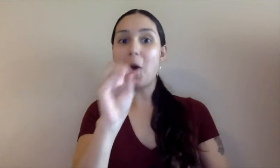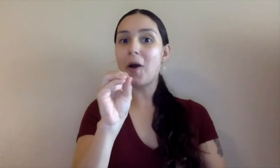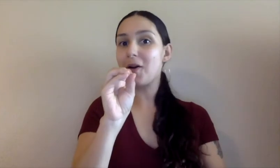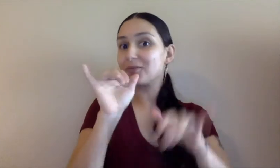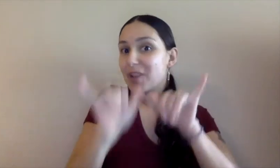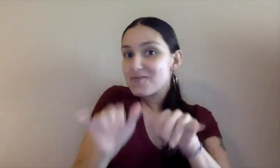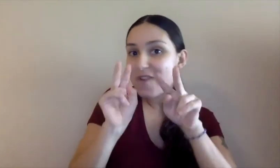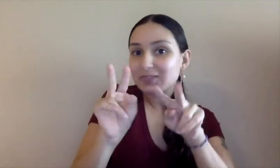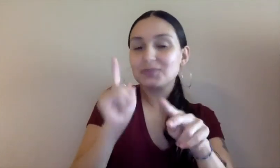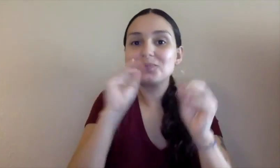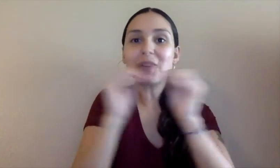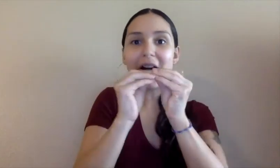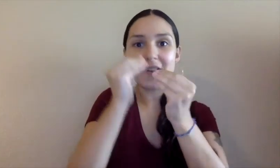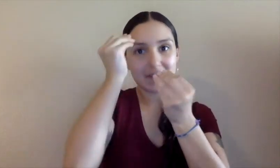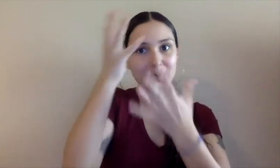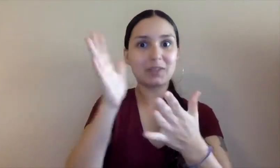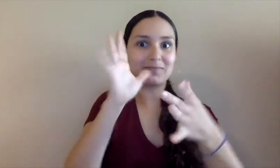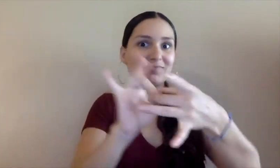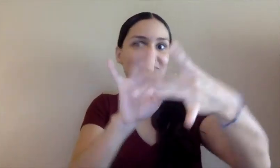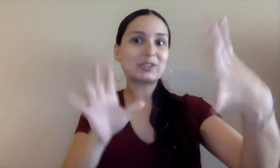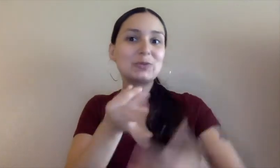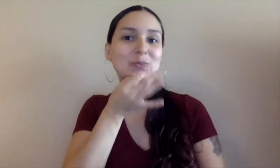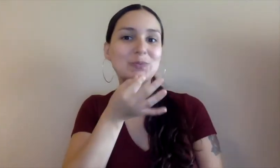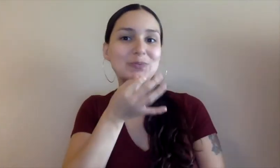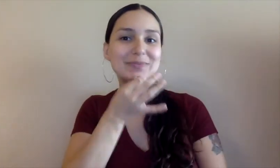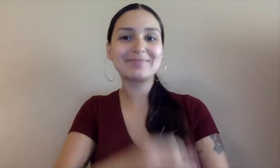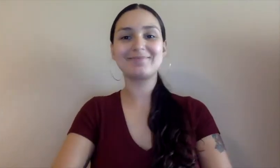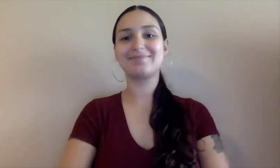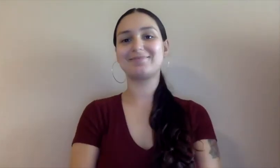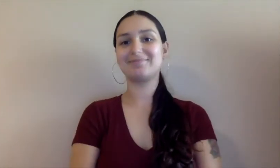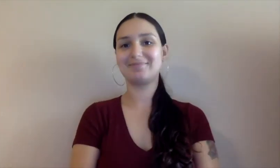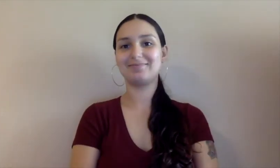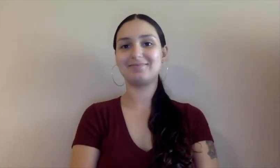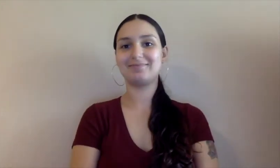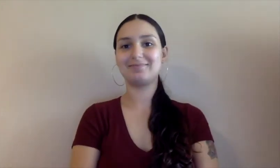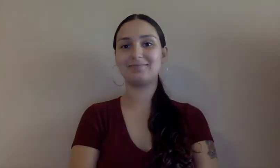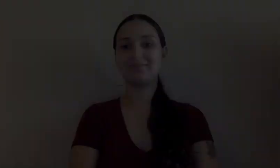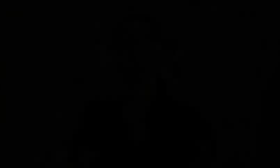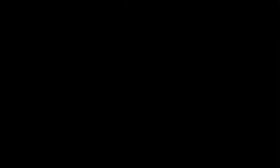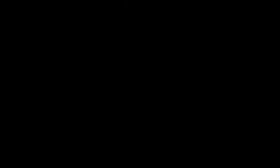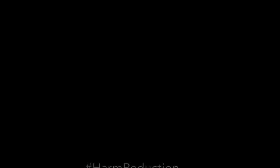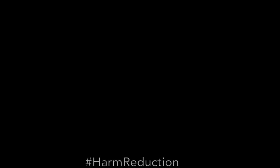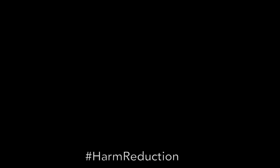so stay tuned for more information to be released soon!